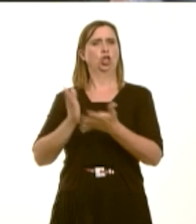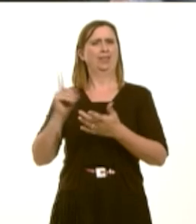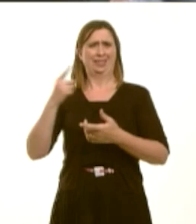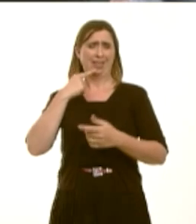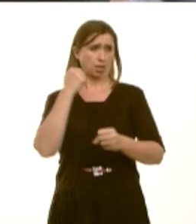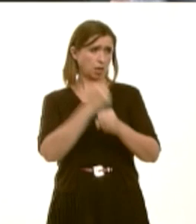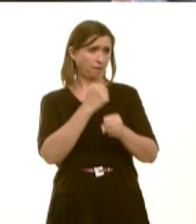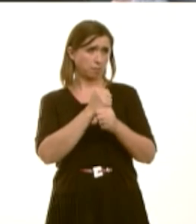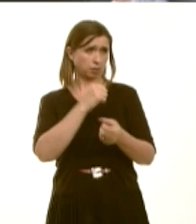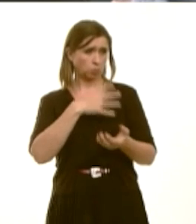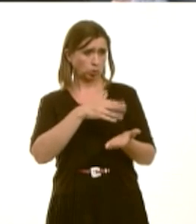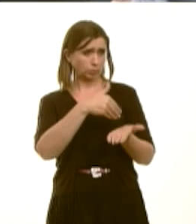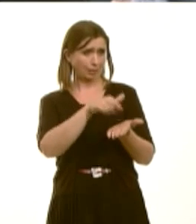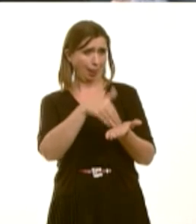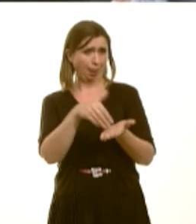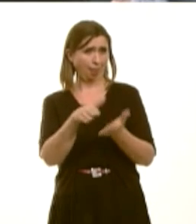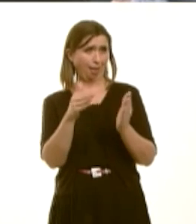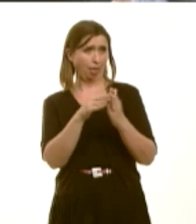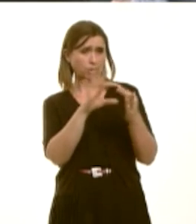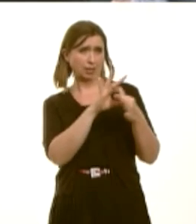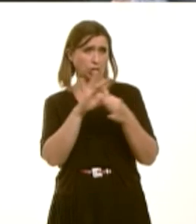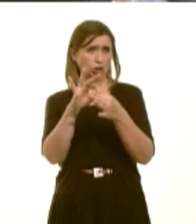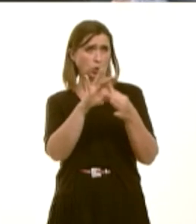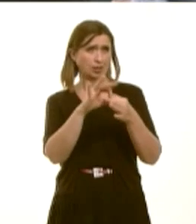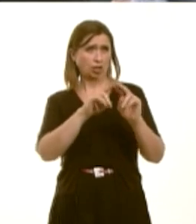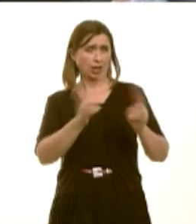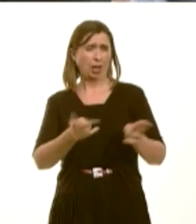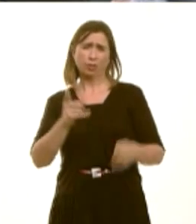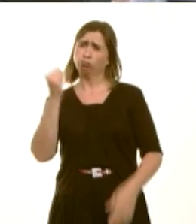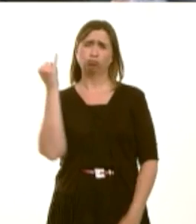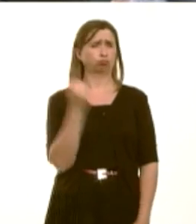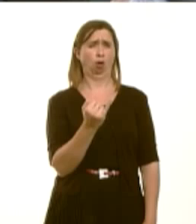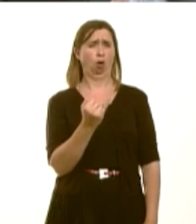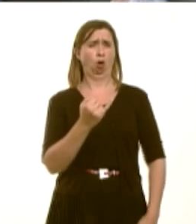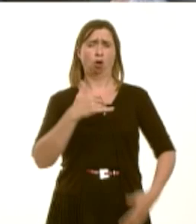plan to sell off housing association stock as Mick Antoniw: ëwrong in principle and wrong in practiceí?